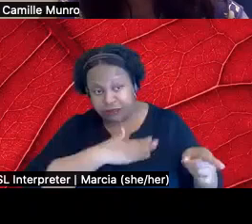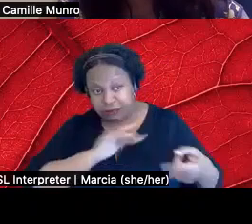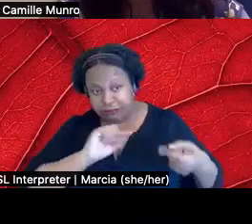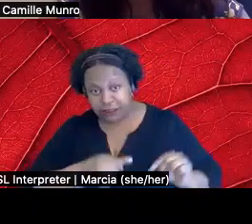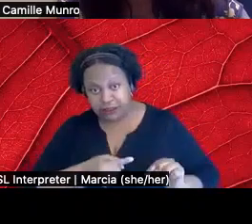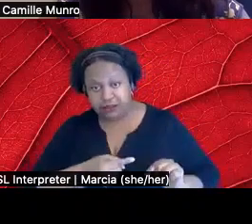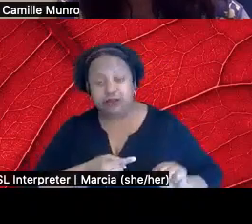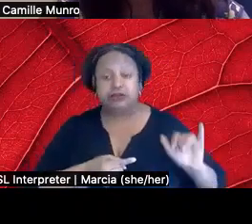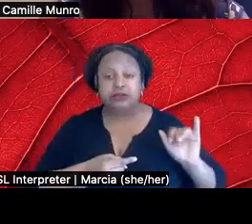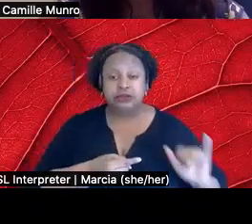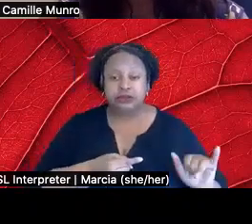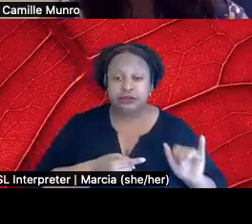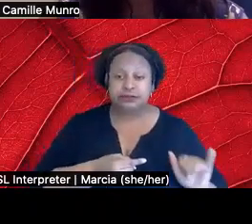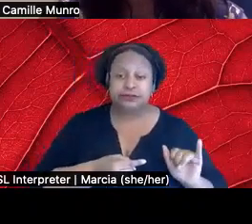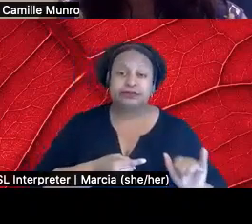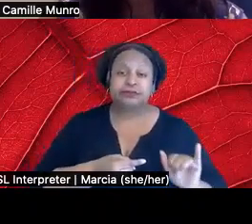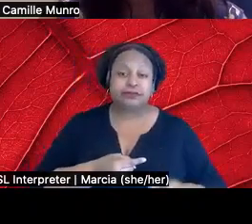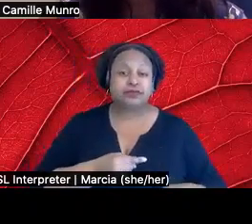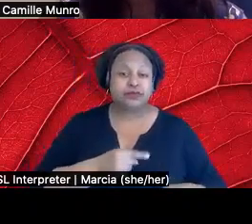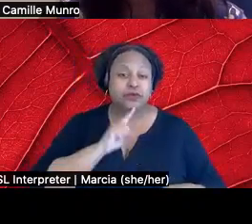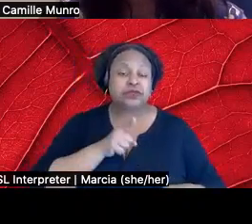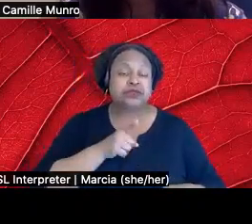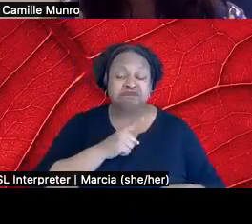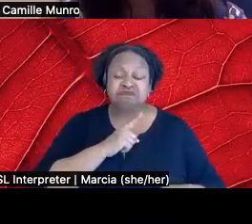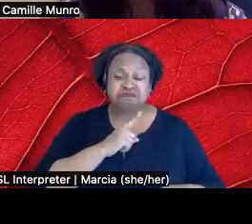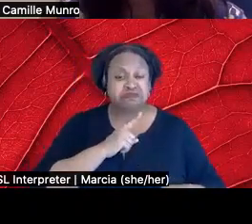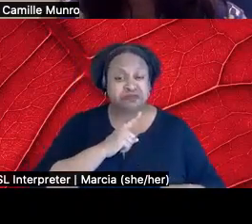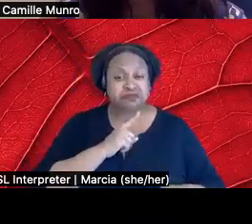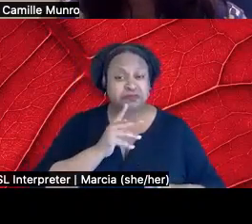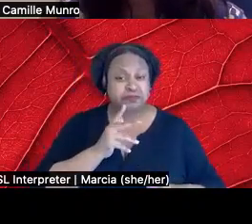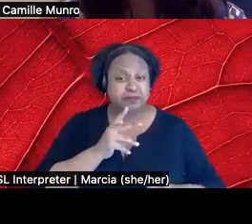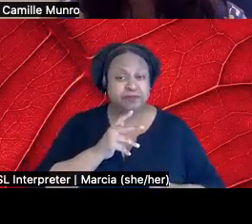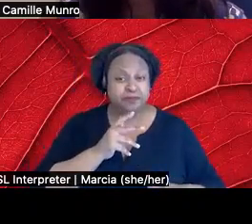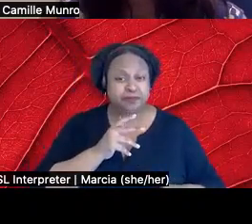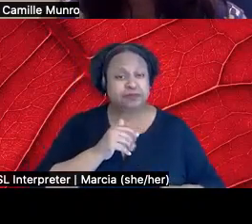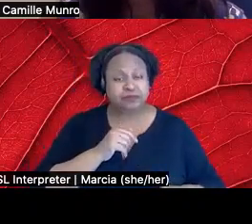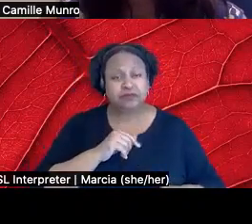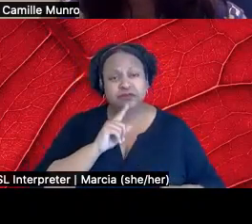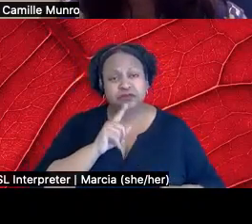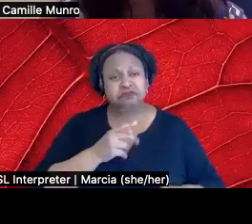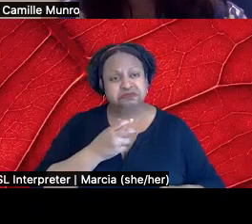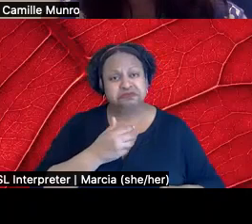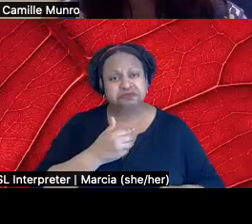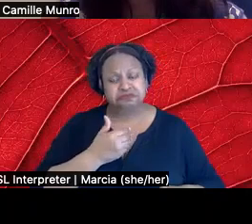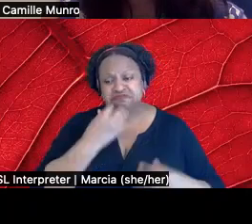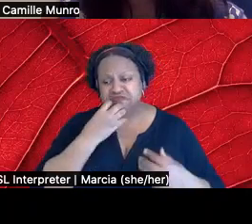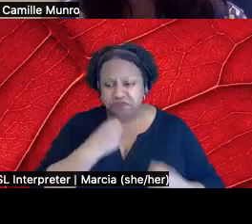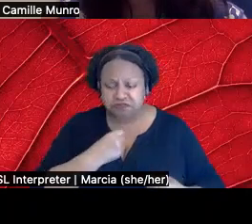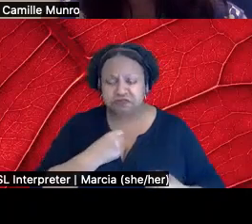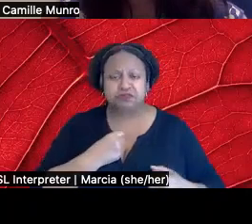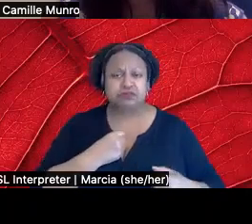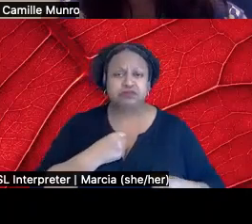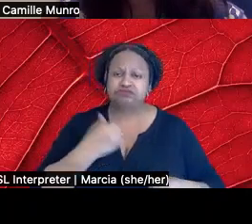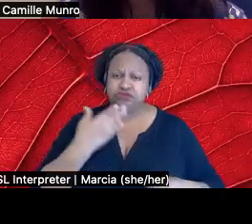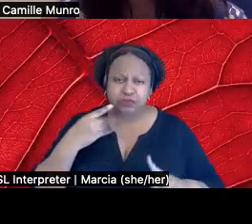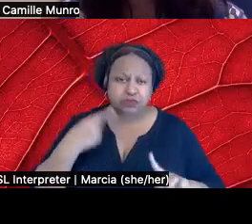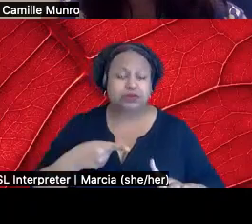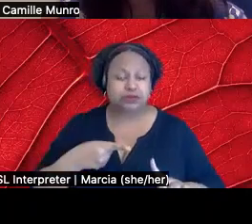I think that's a really valuable point you're mentioning, and I think it does